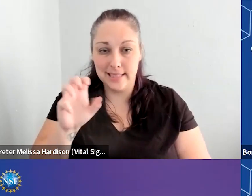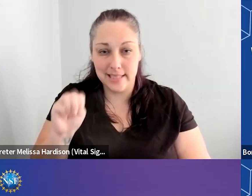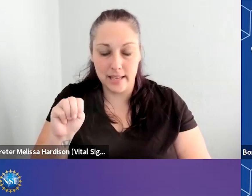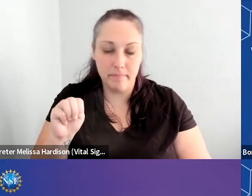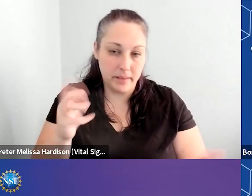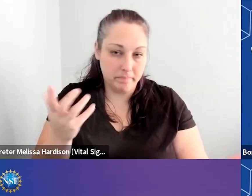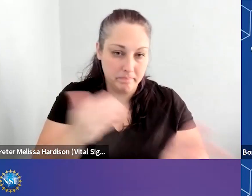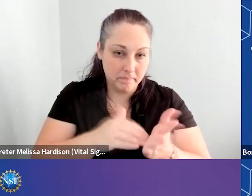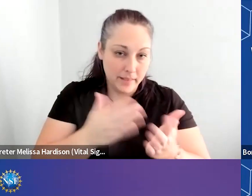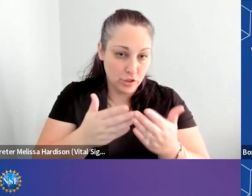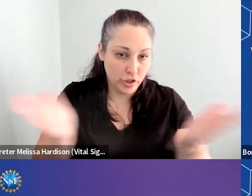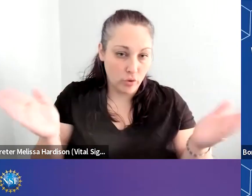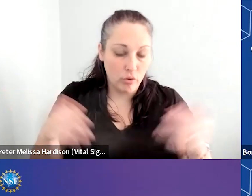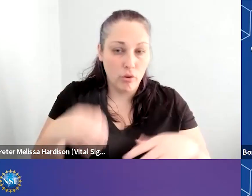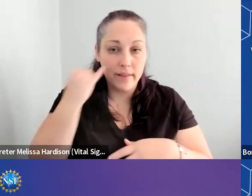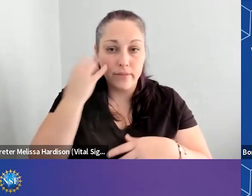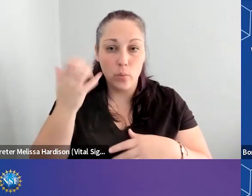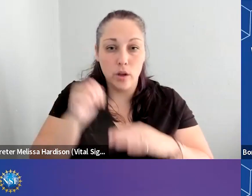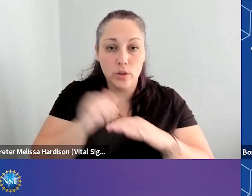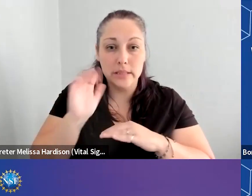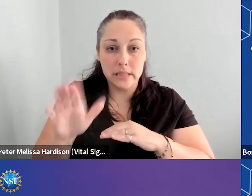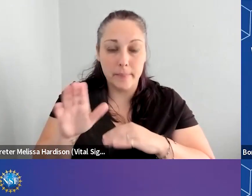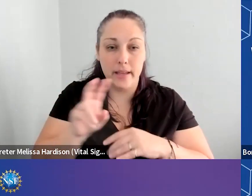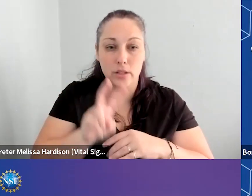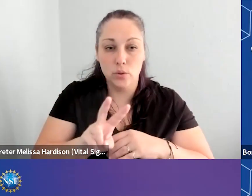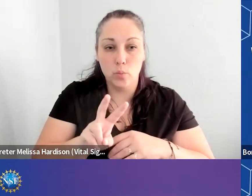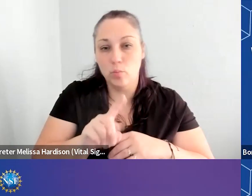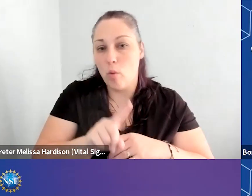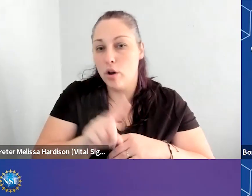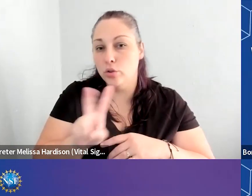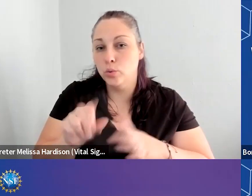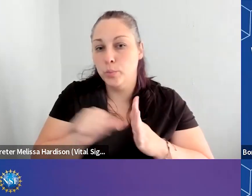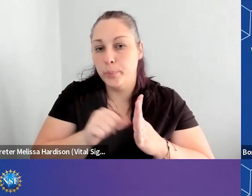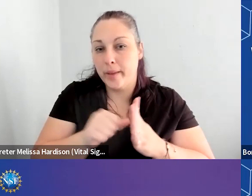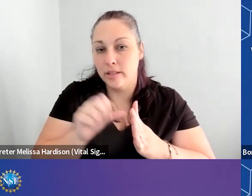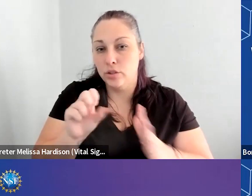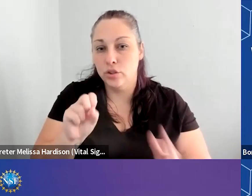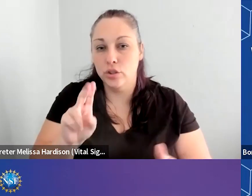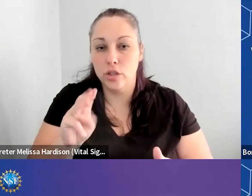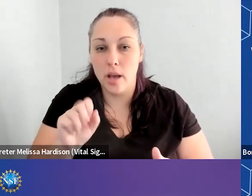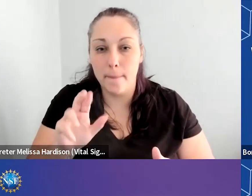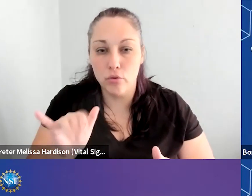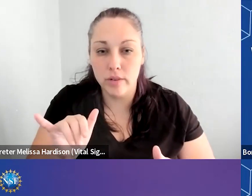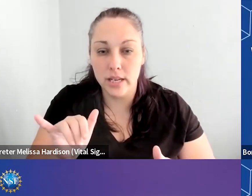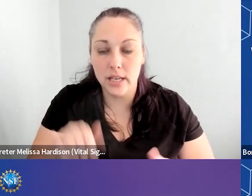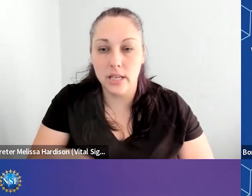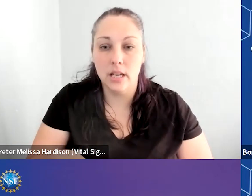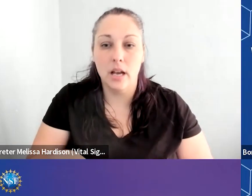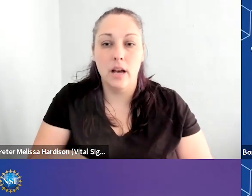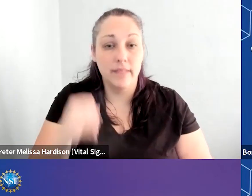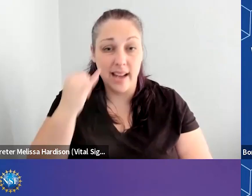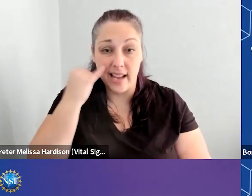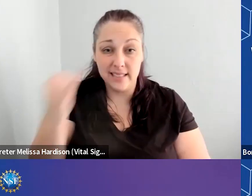you know, if people want to submit a one- or two-page summary of an idea to a PO